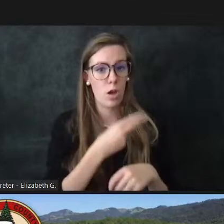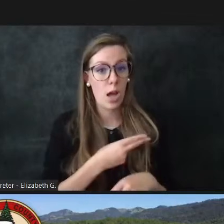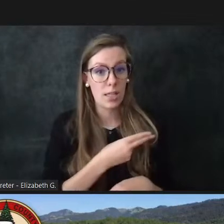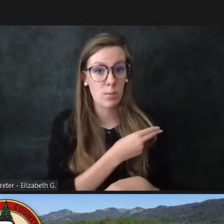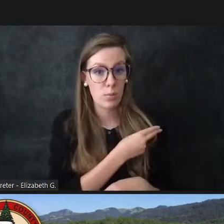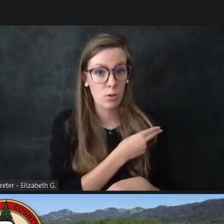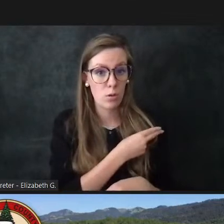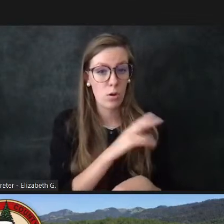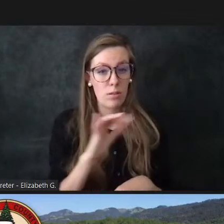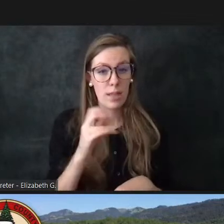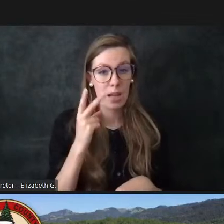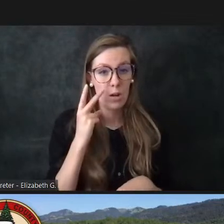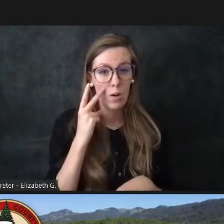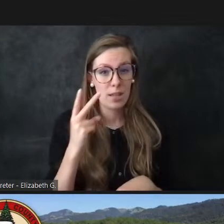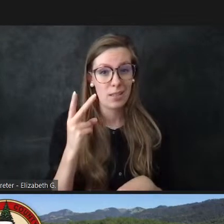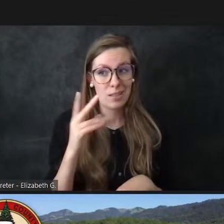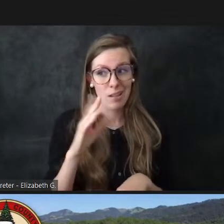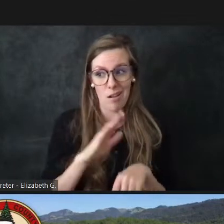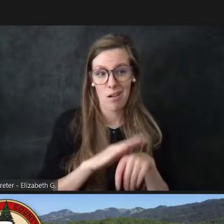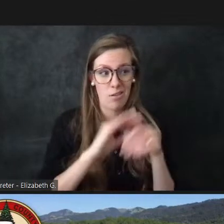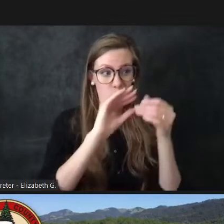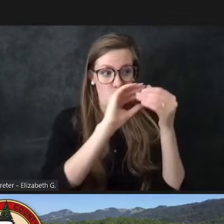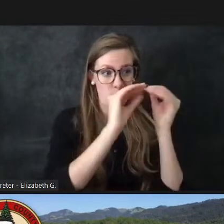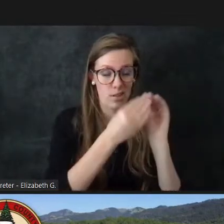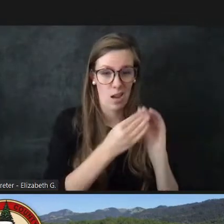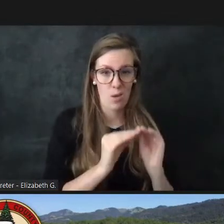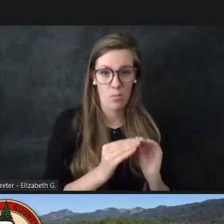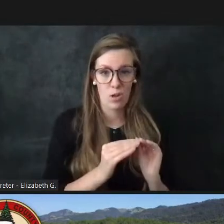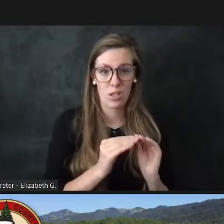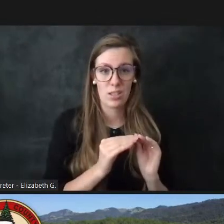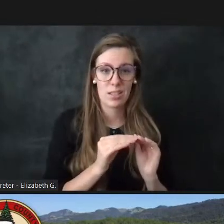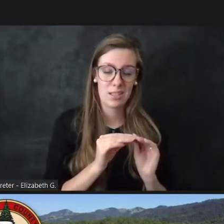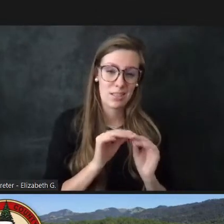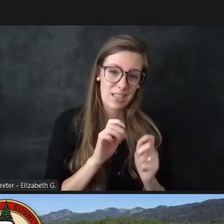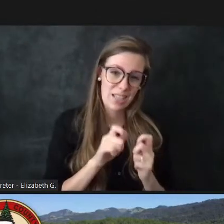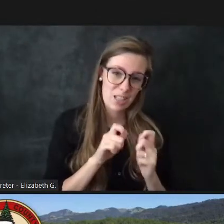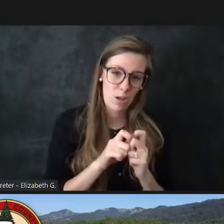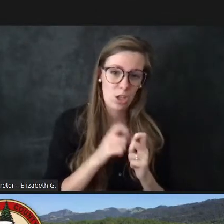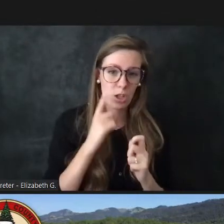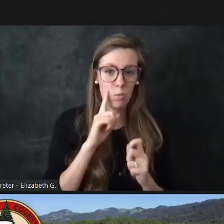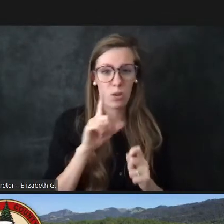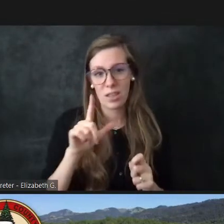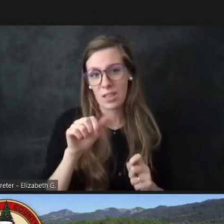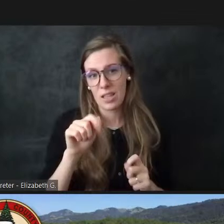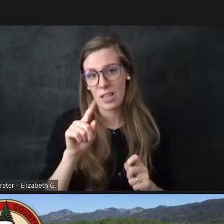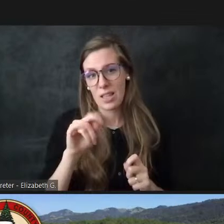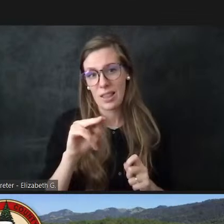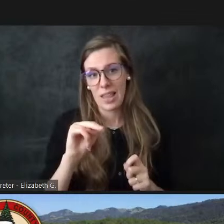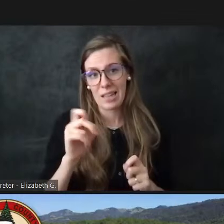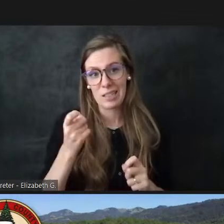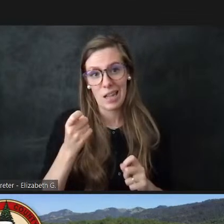on the statistics, especially with the Latinos. We are the ones that have been more affected during the pandemic.